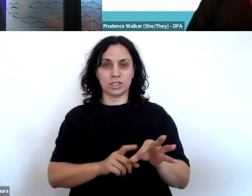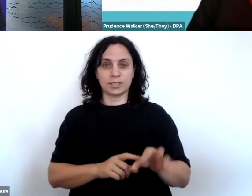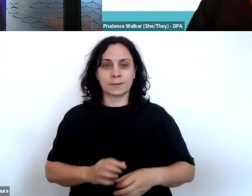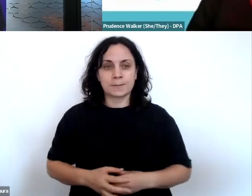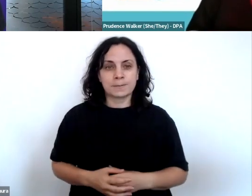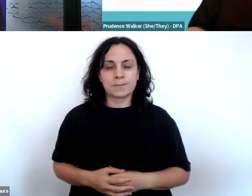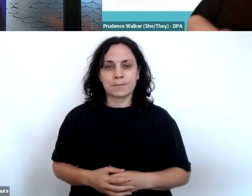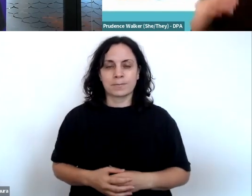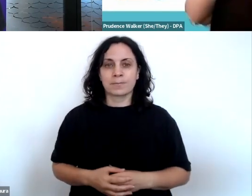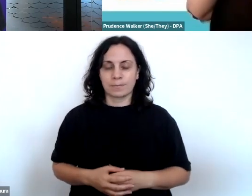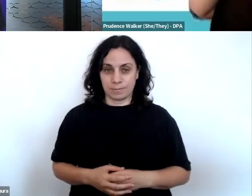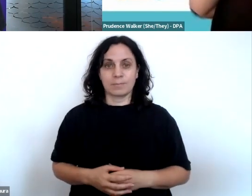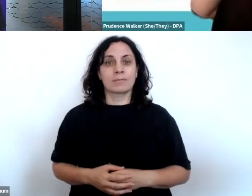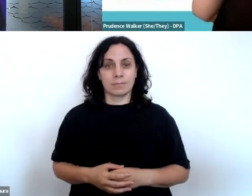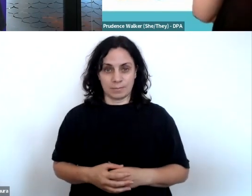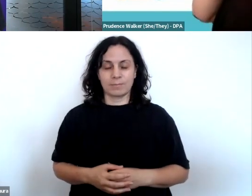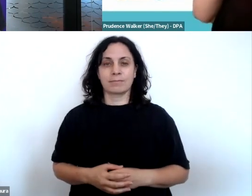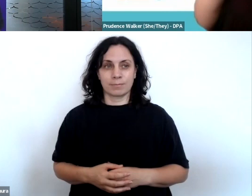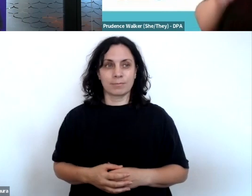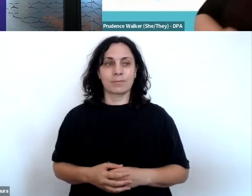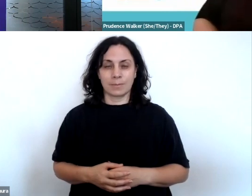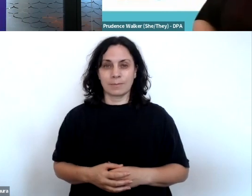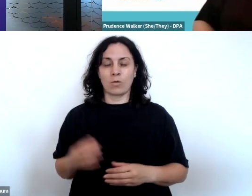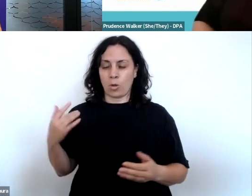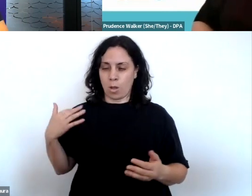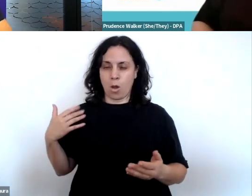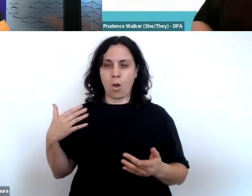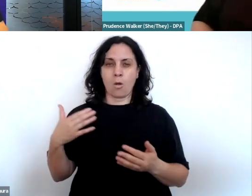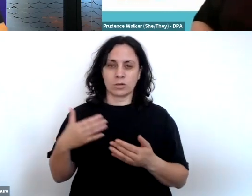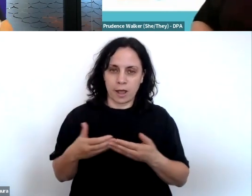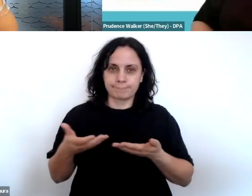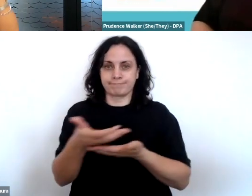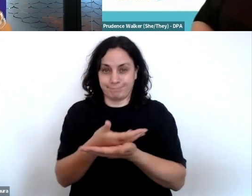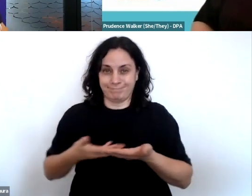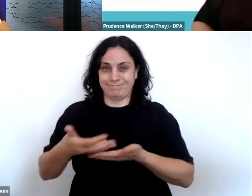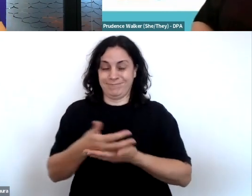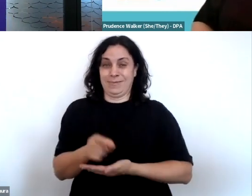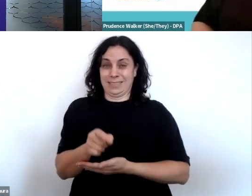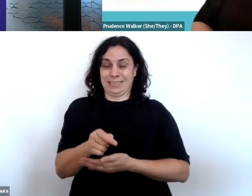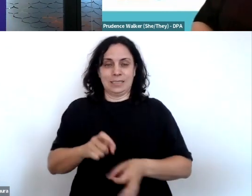big topic of conversation over many years, you know, that inequity between the two systems.